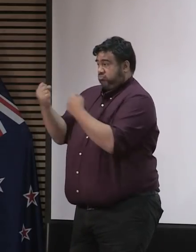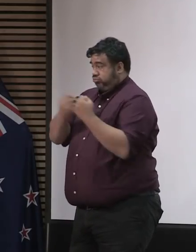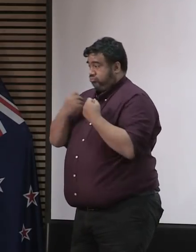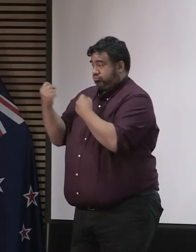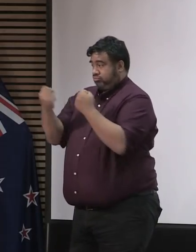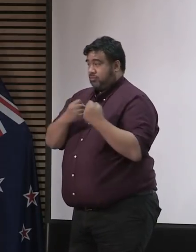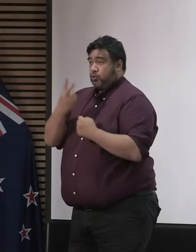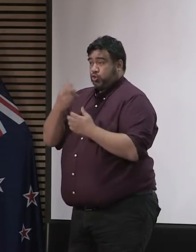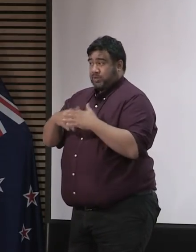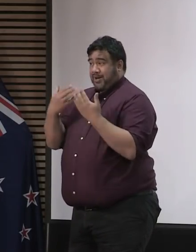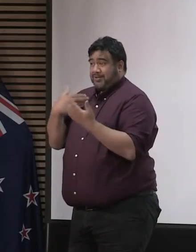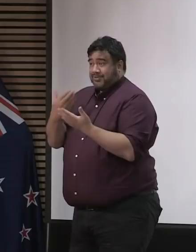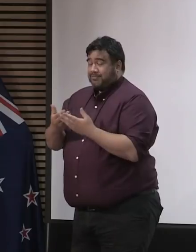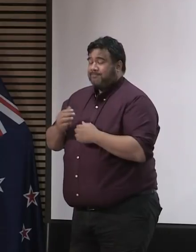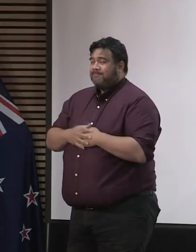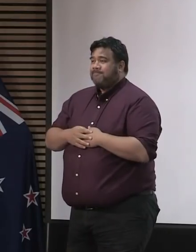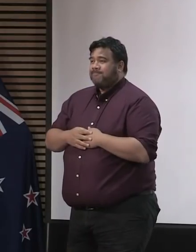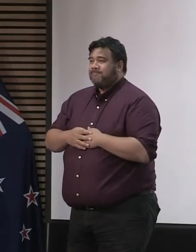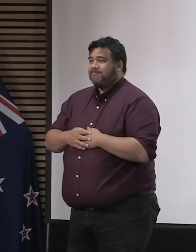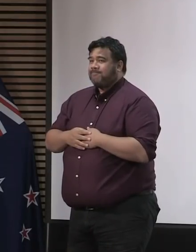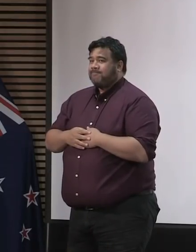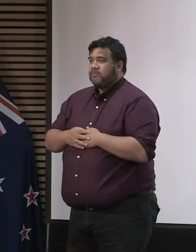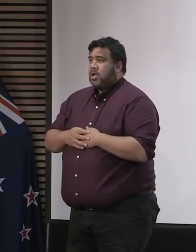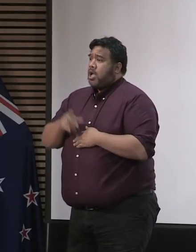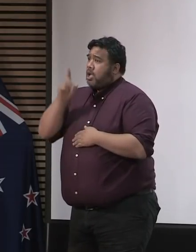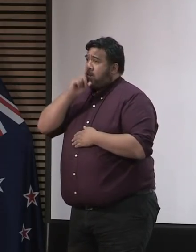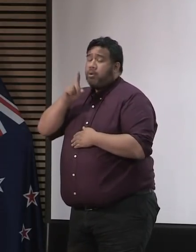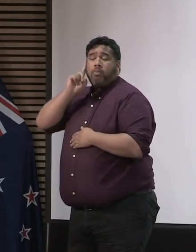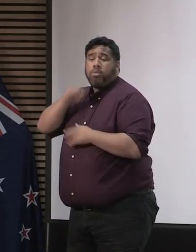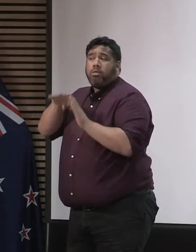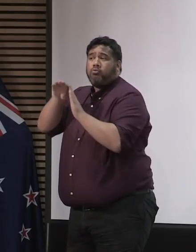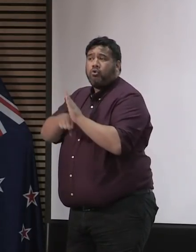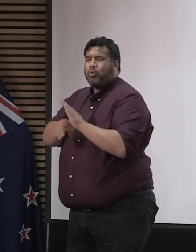Each and every one of these people involved in breaches risks undoing the work of others